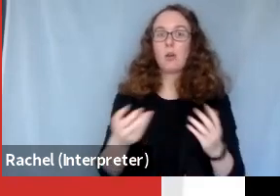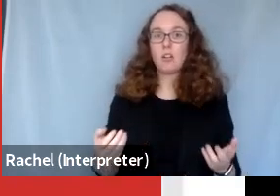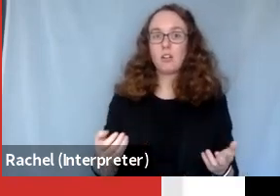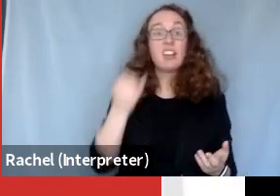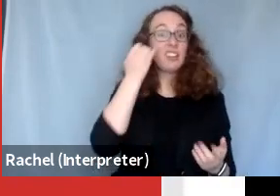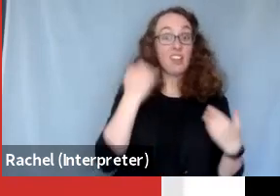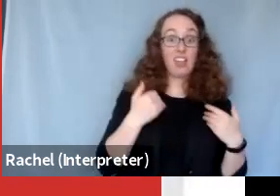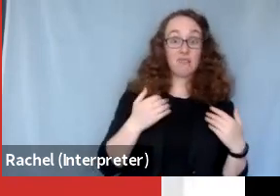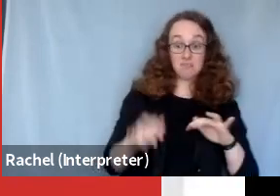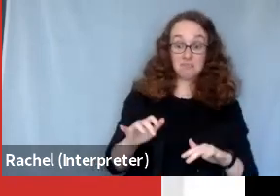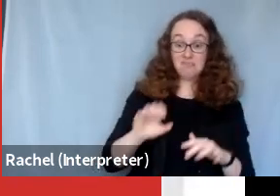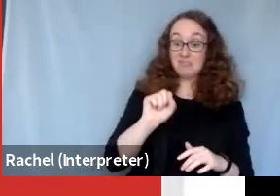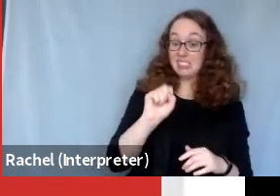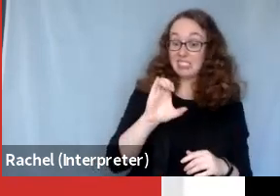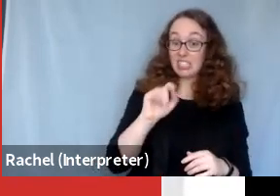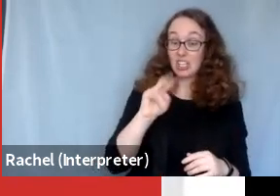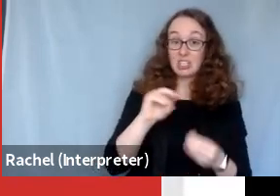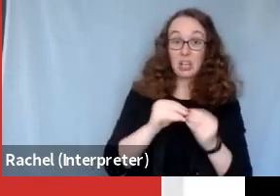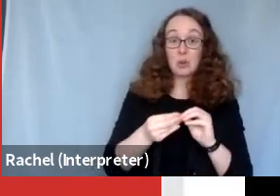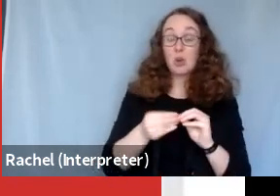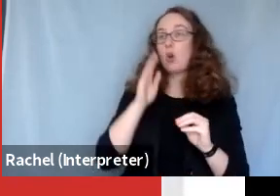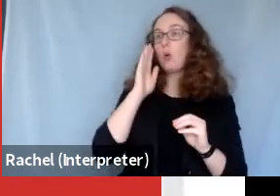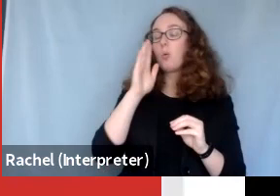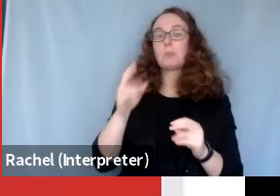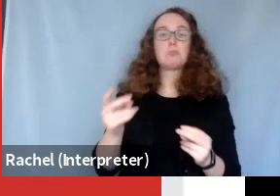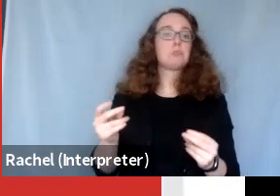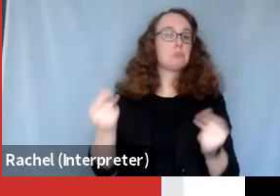it clicks everything, the adoption the instructor has adopted for that